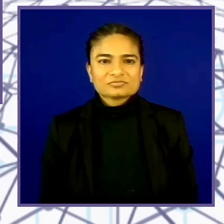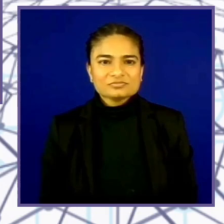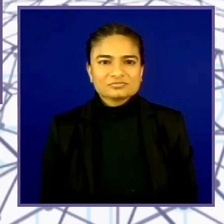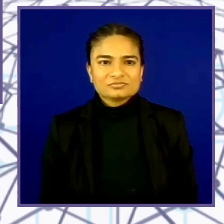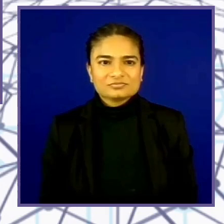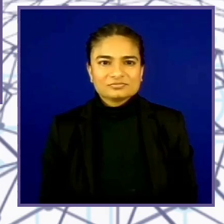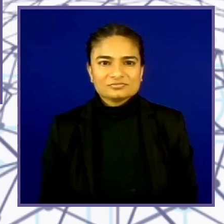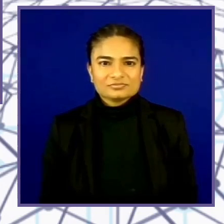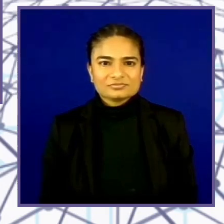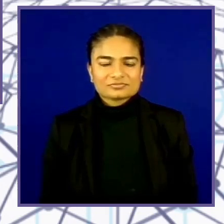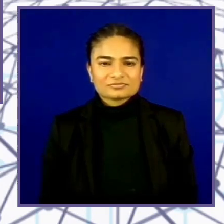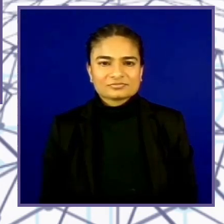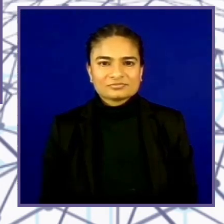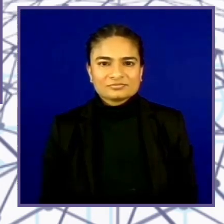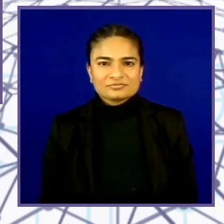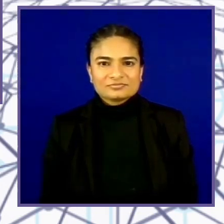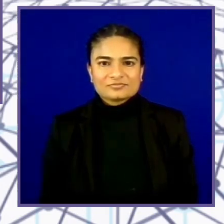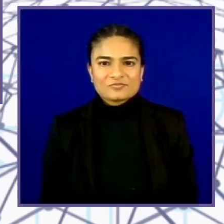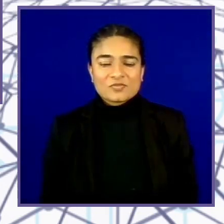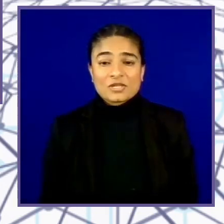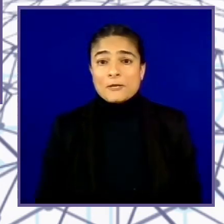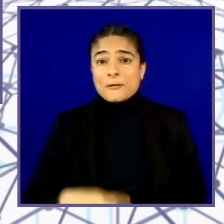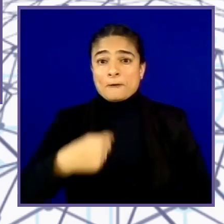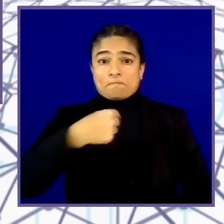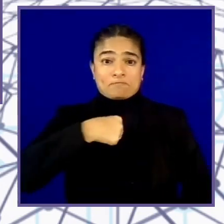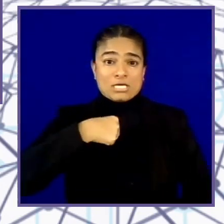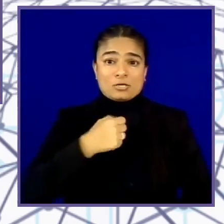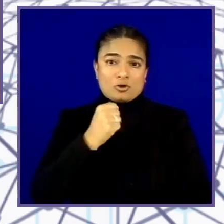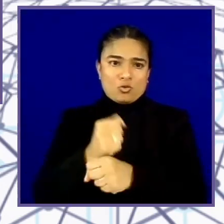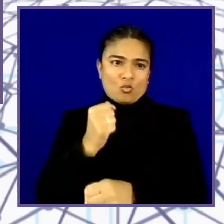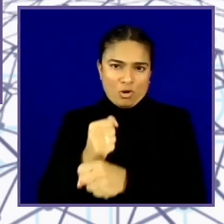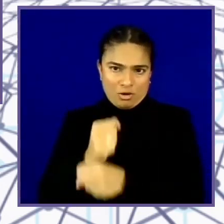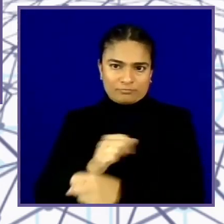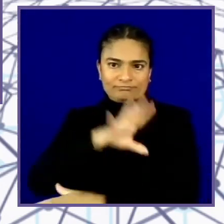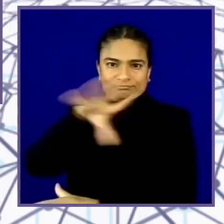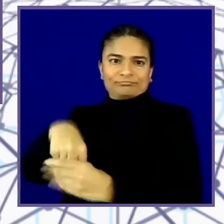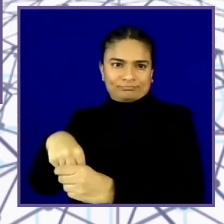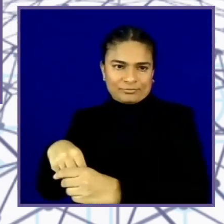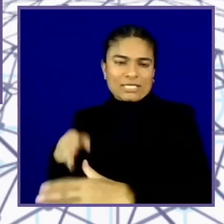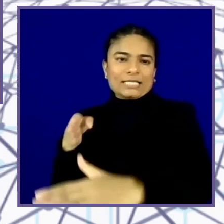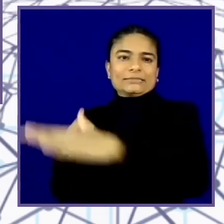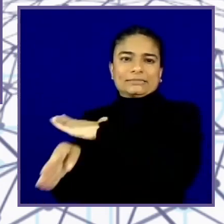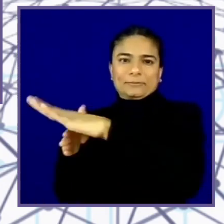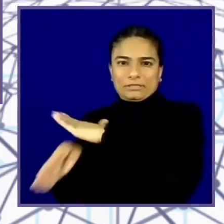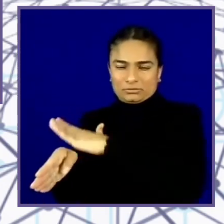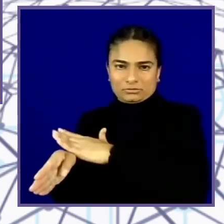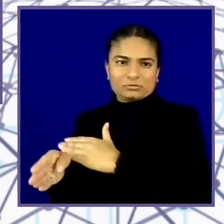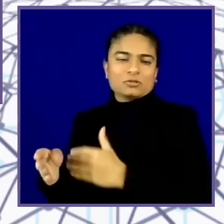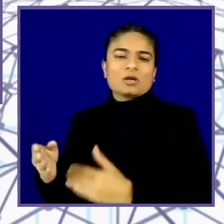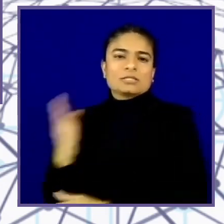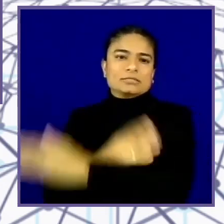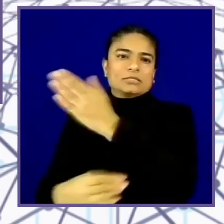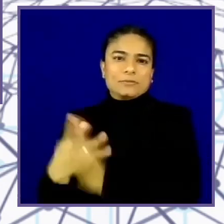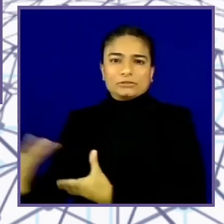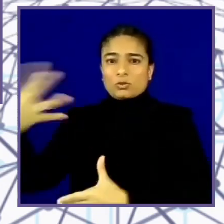lead at the International Finance Corporation, or IFC at the World bank. And IFC is the largest